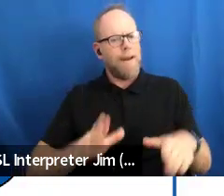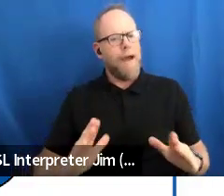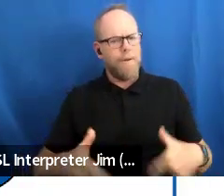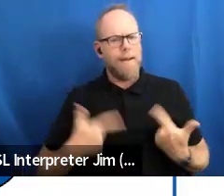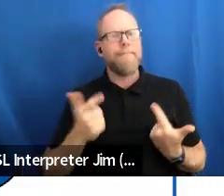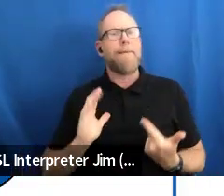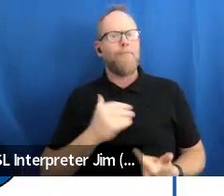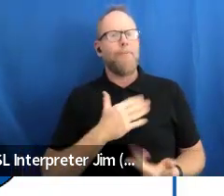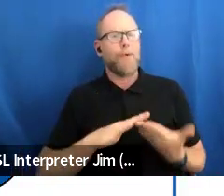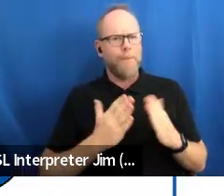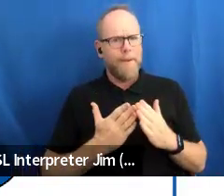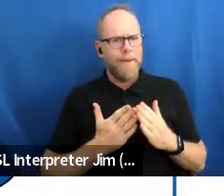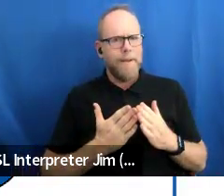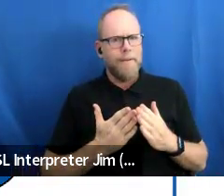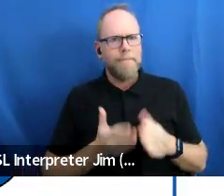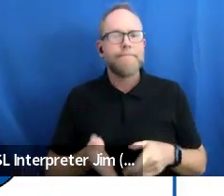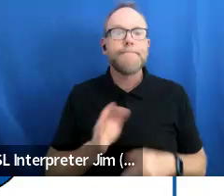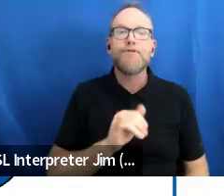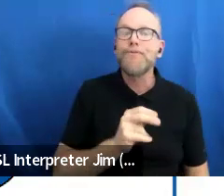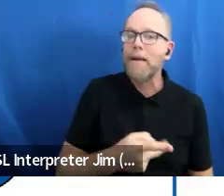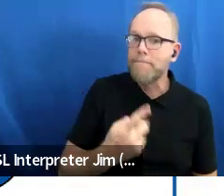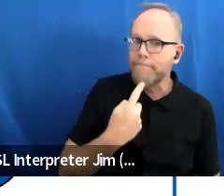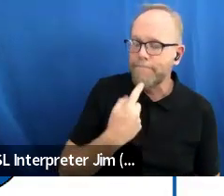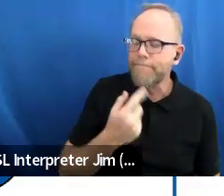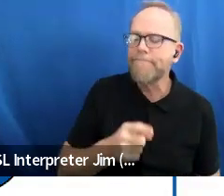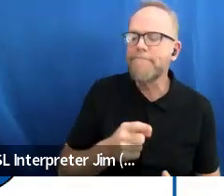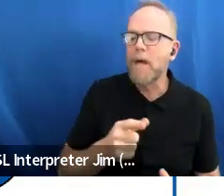be people with visible disabilities. It could be people with non-apparent